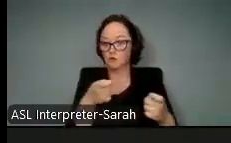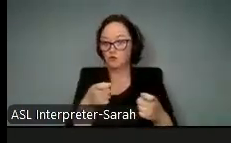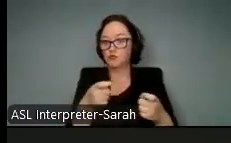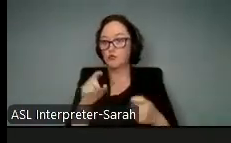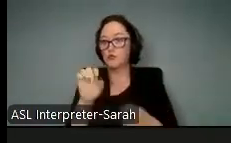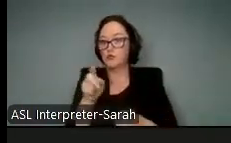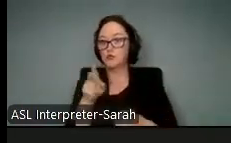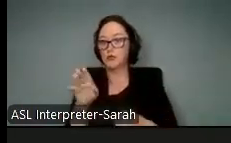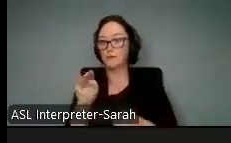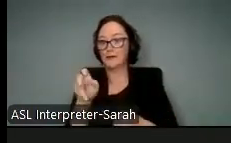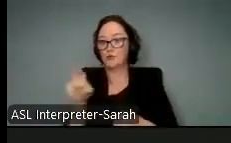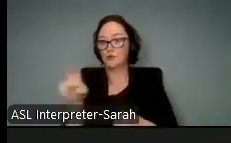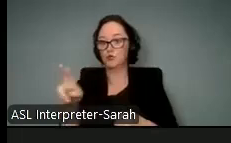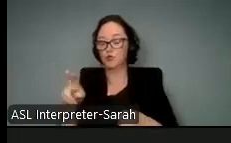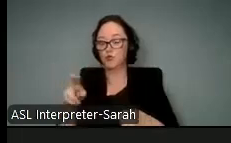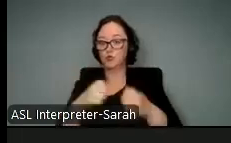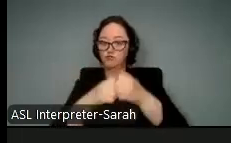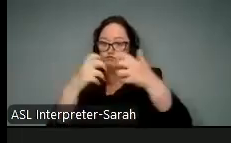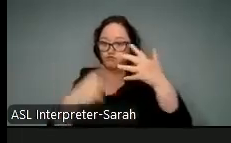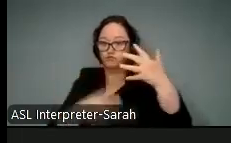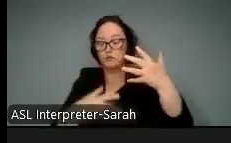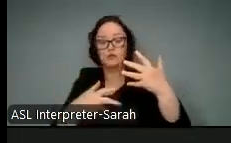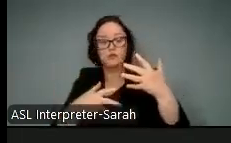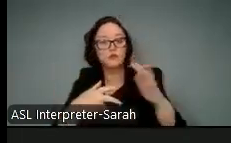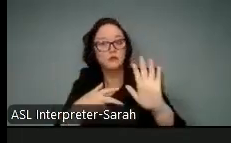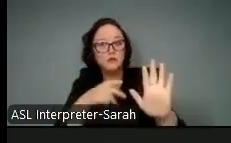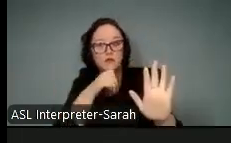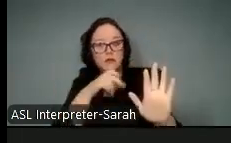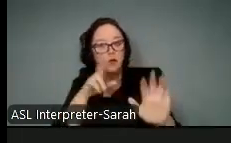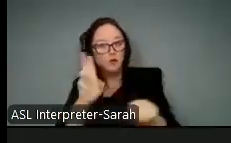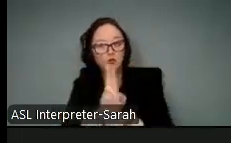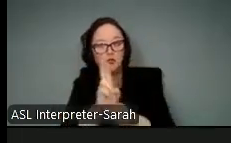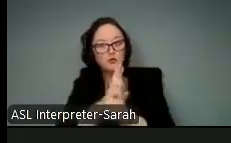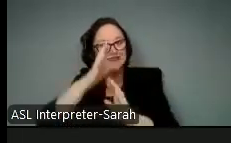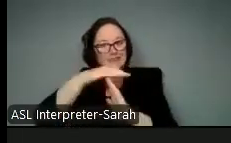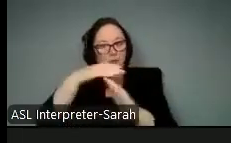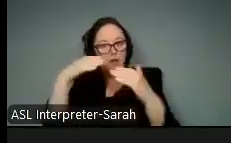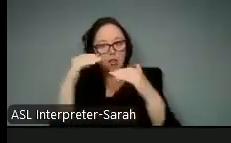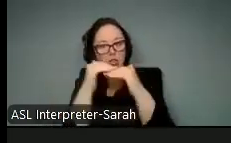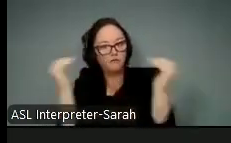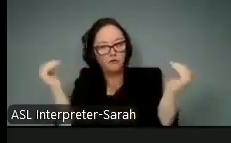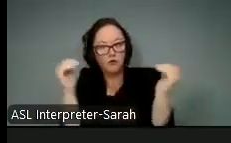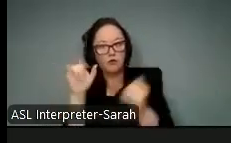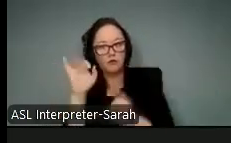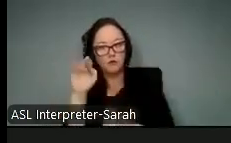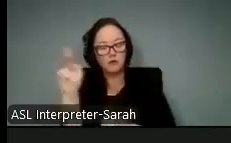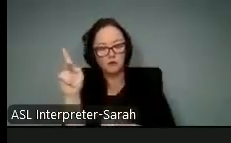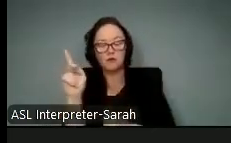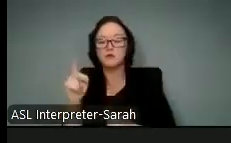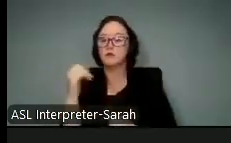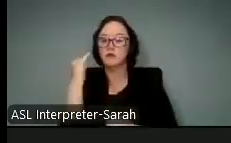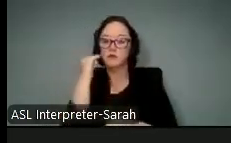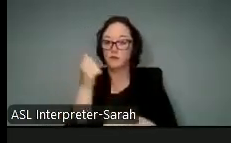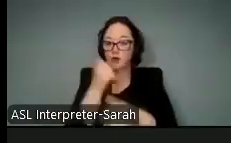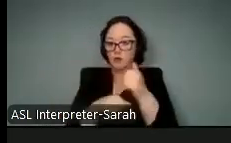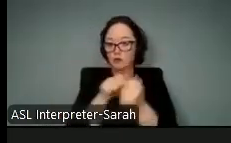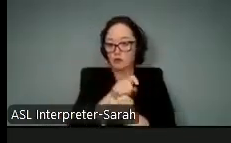we're not using the top level link. So if we have a list of links that's under a certain category and it has a landing page,